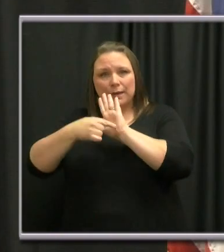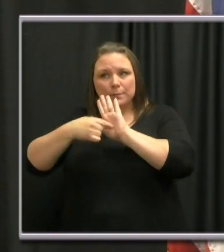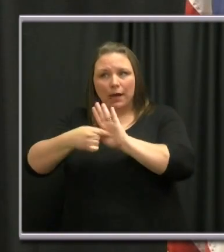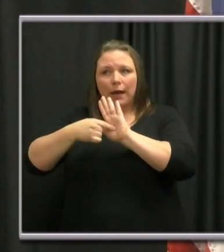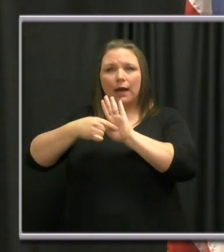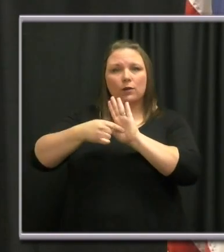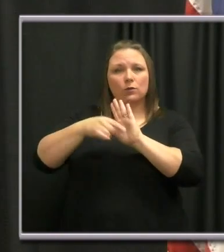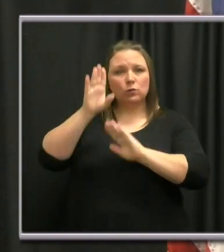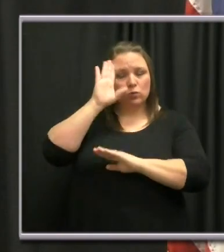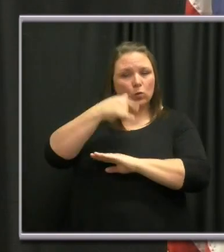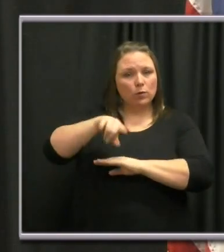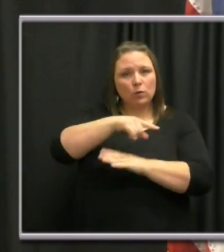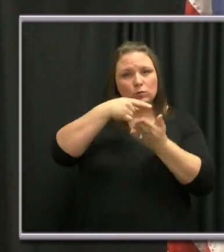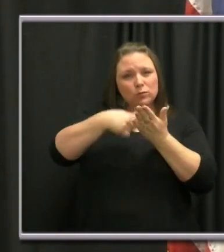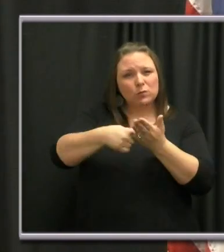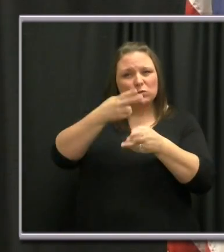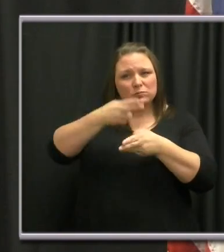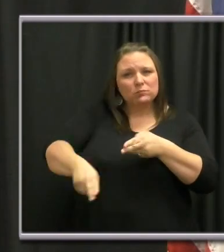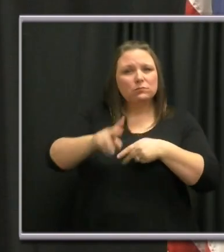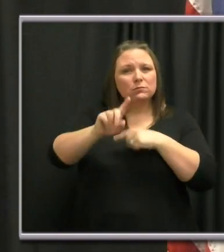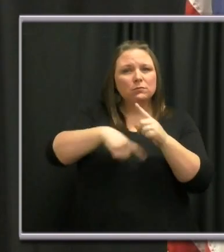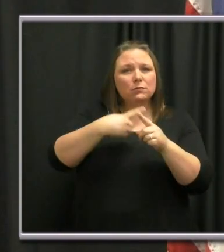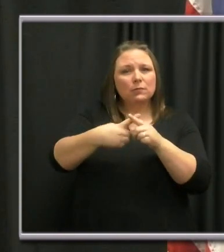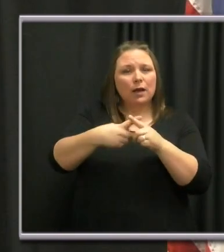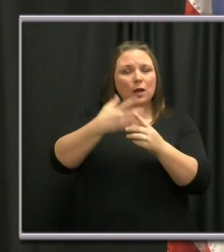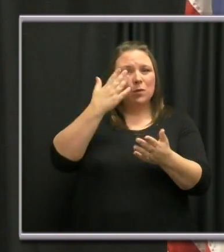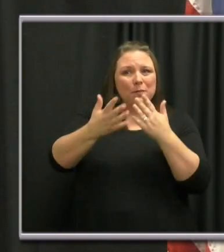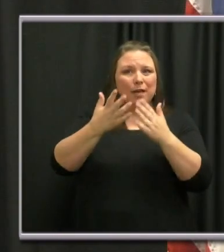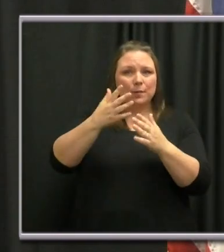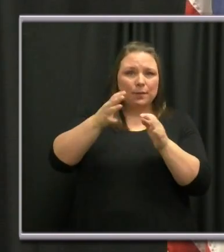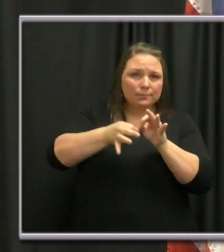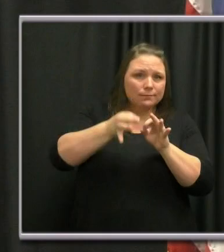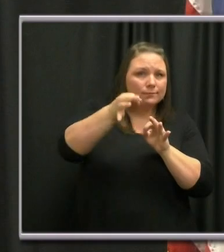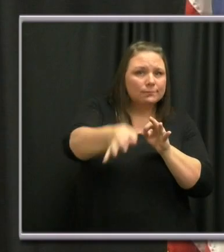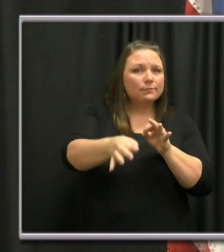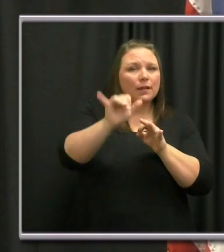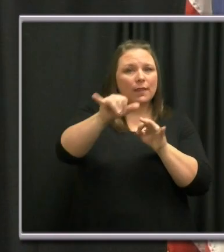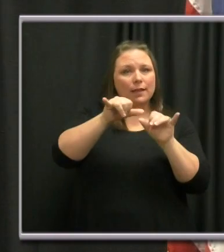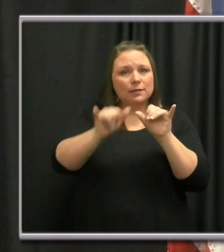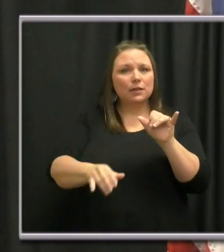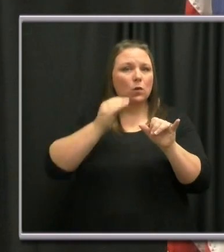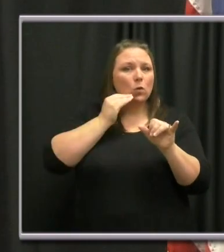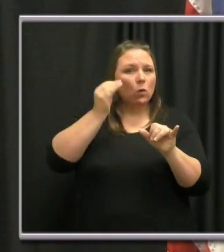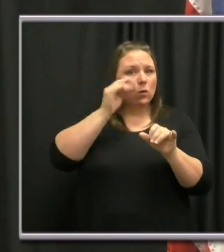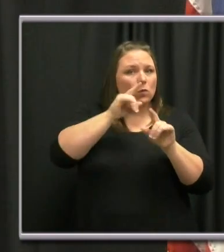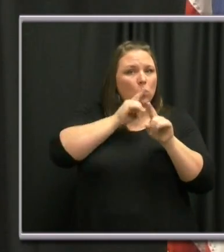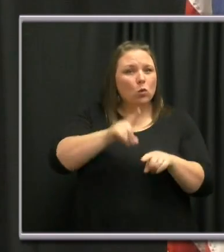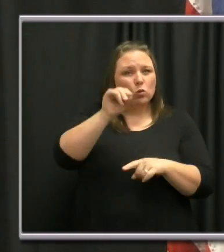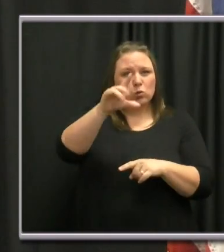AREA COMPARED TO. THE STATE MODELS AND ALSO I KNOW YOU GUYS BRIEFLY YESTERDAY ABOUT